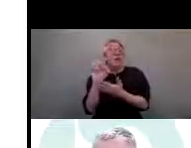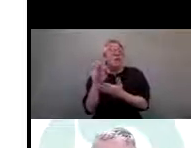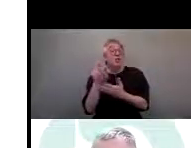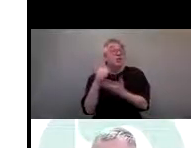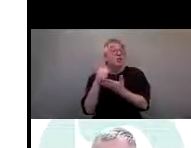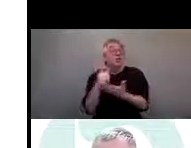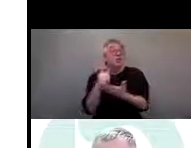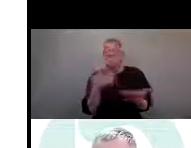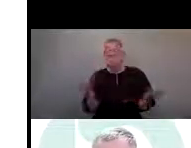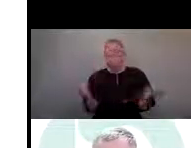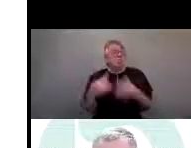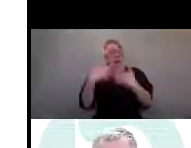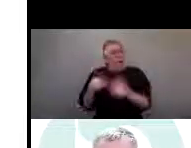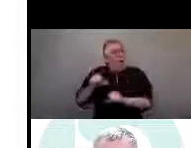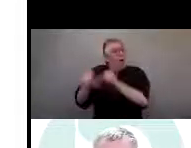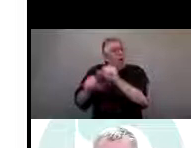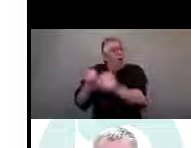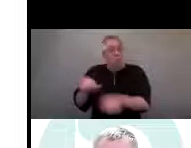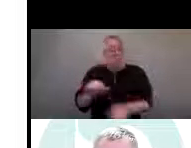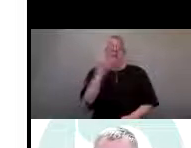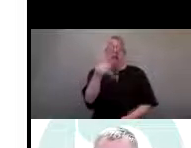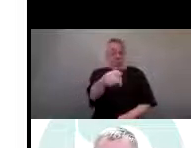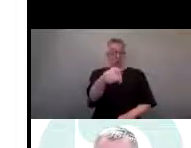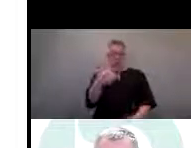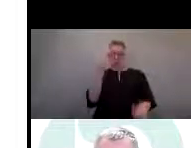information you need to decide whether cochlear implantation would be your